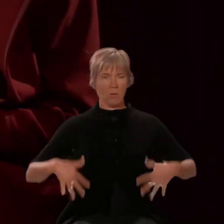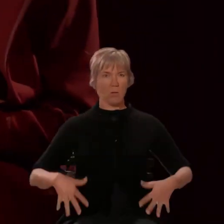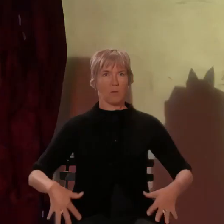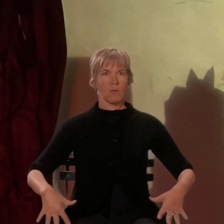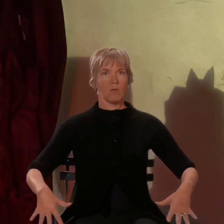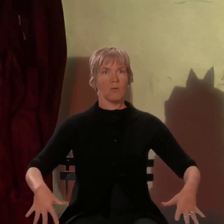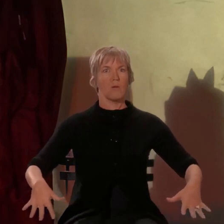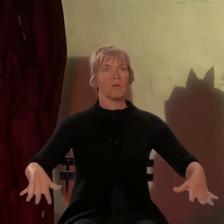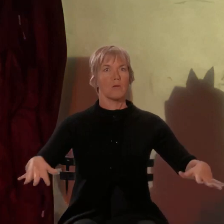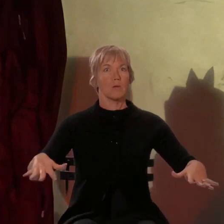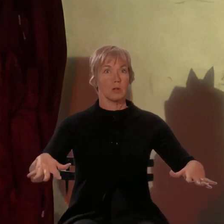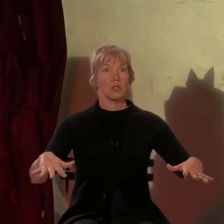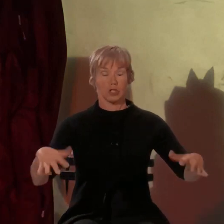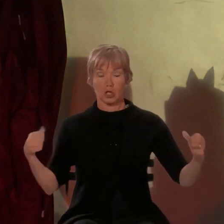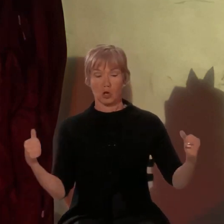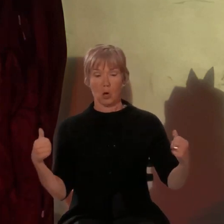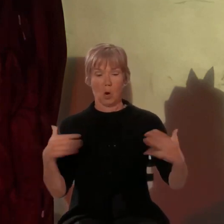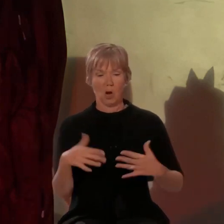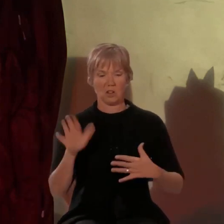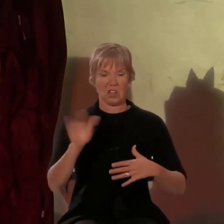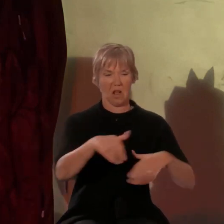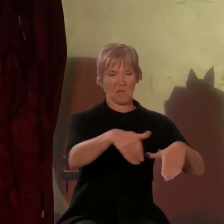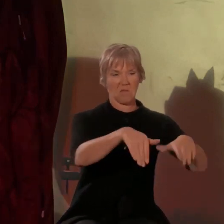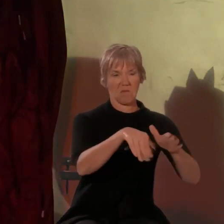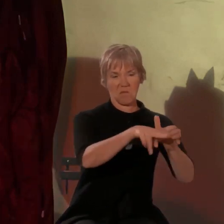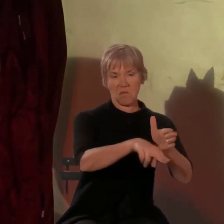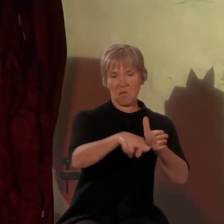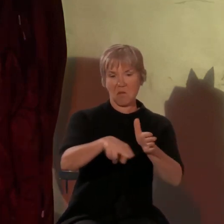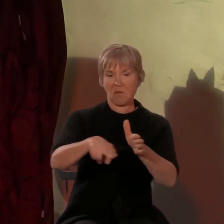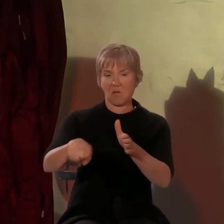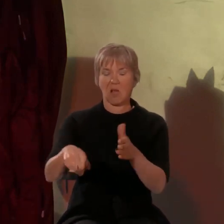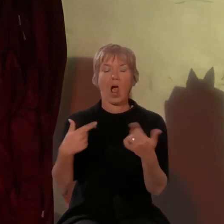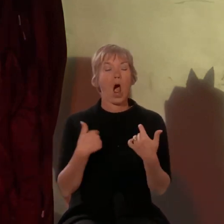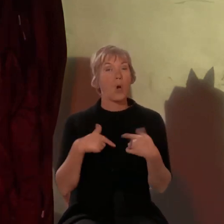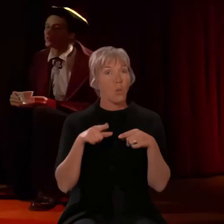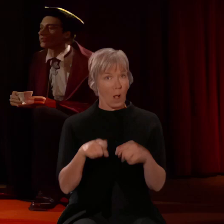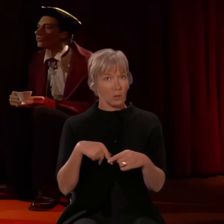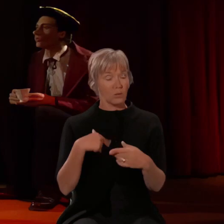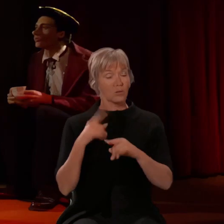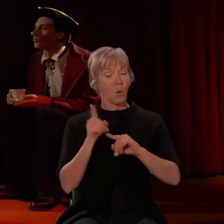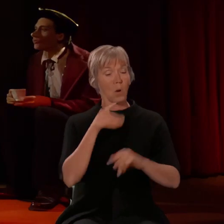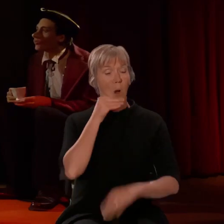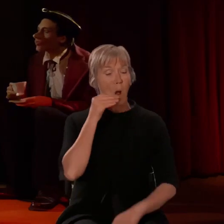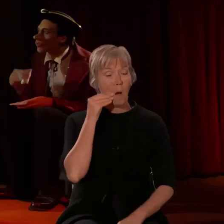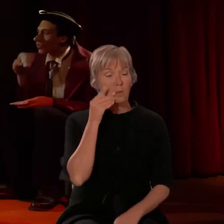Yes, she was on her way home one evening, when a sudden snowstorm caught her out in the open. She tried to take shelter in a cleft of rock,